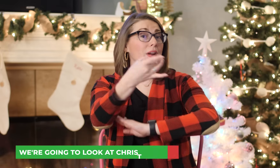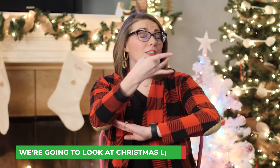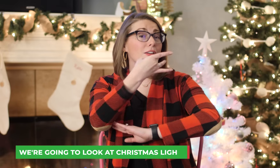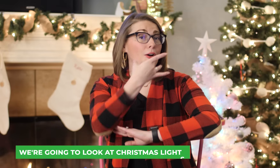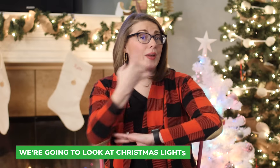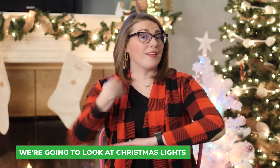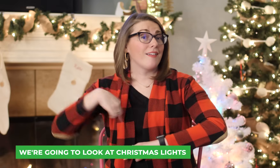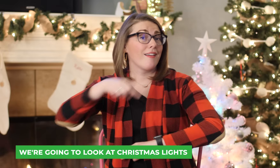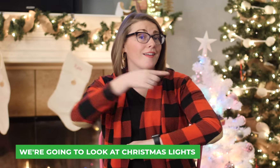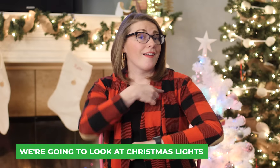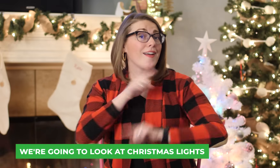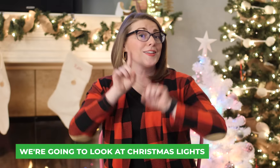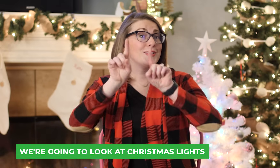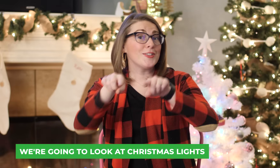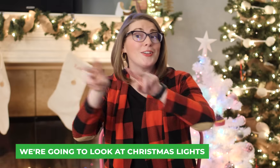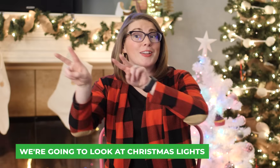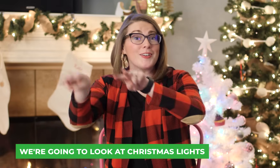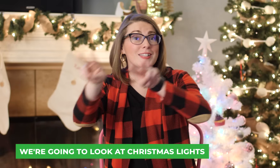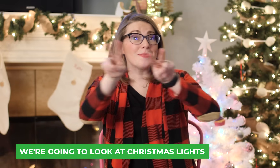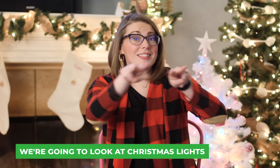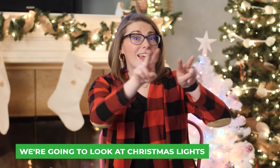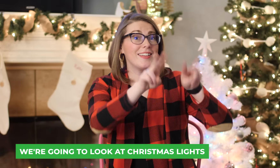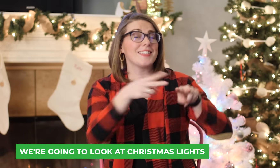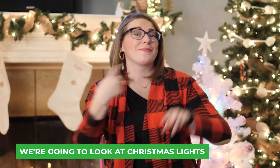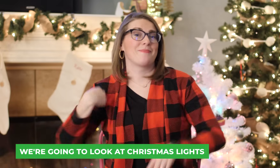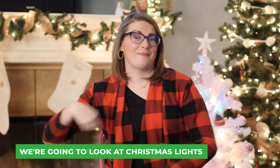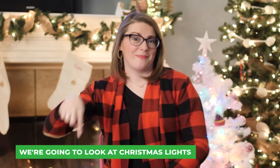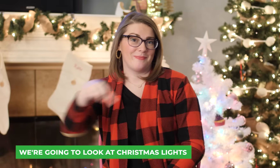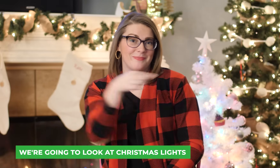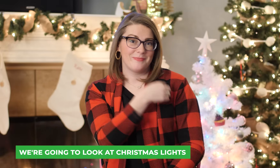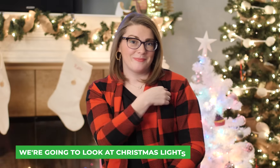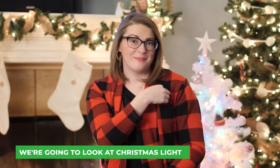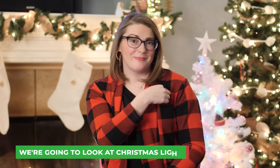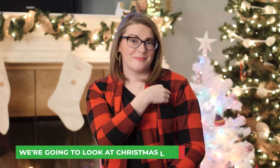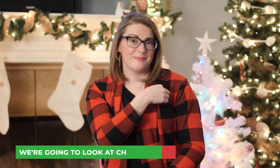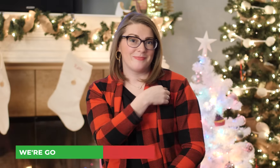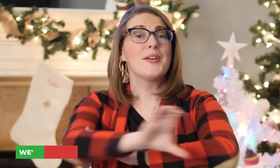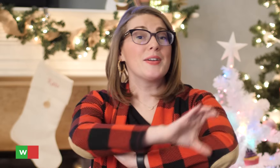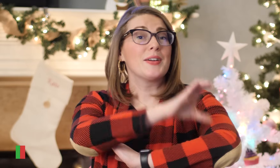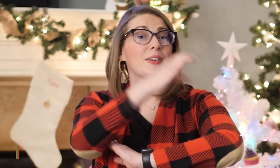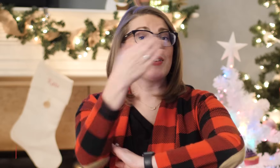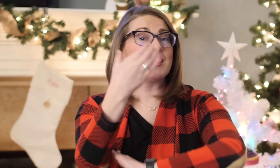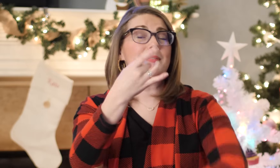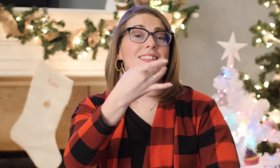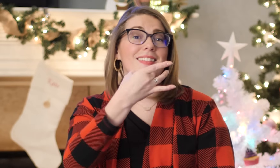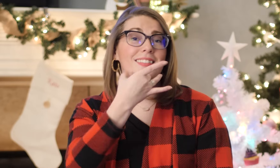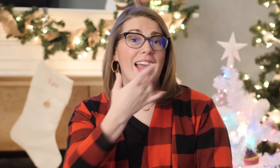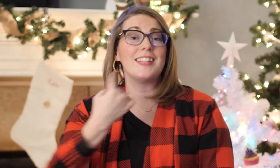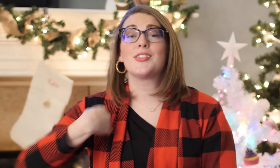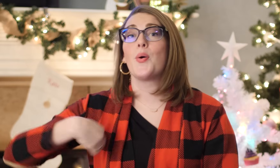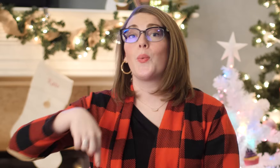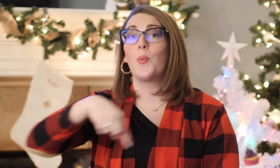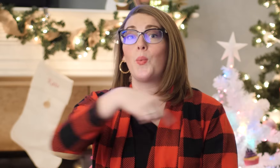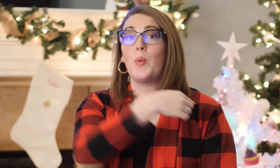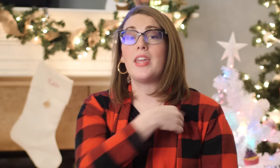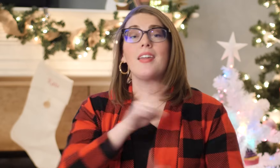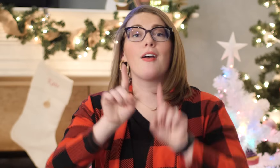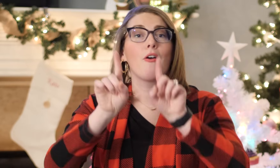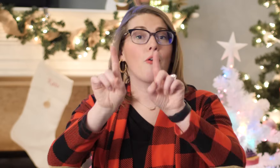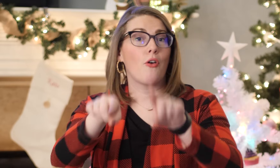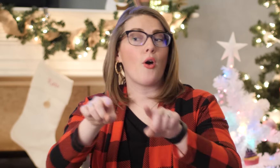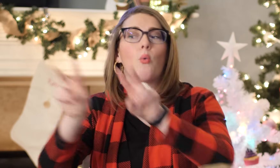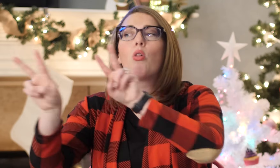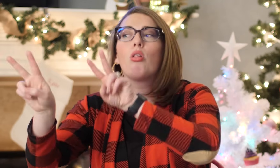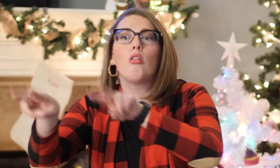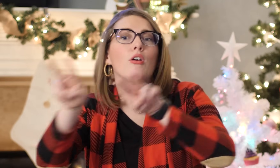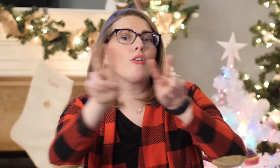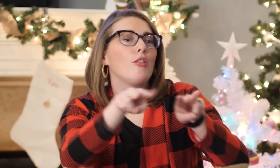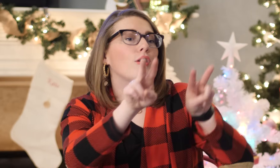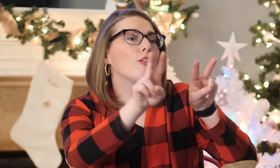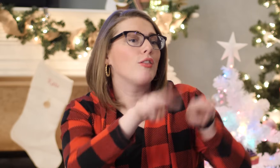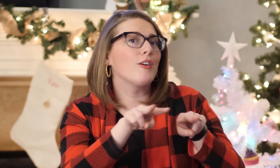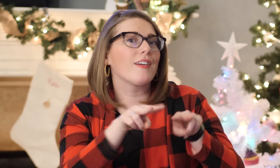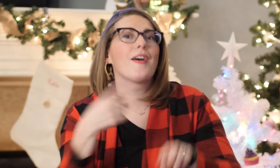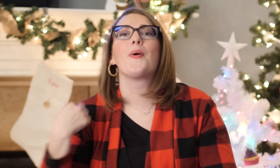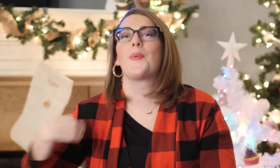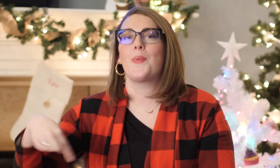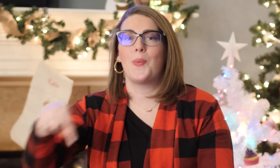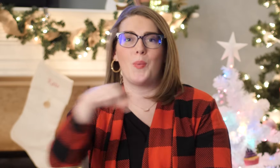We're going to look at Christmas lights. CHRISTMAS LIGHTS WE GO LOOK LOOK LOOK WE.